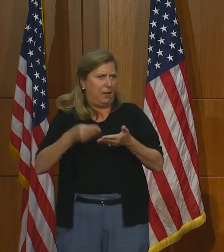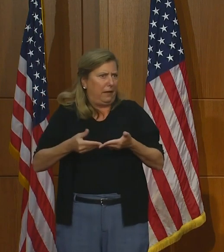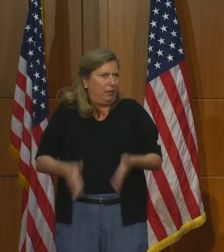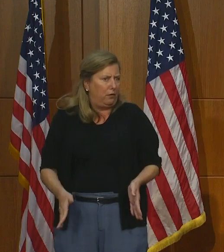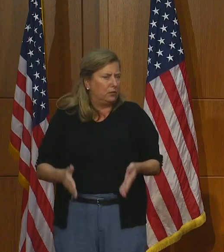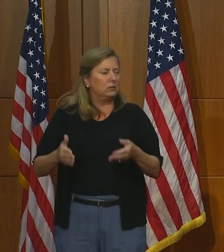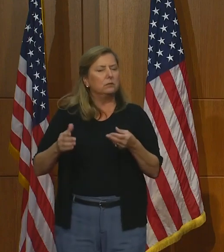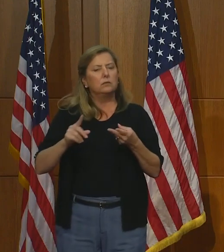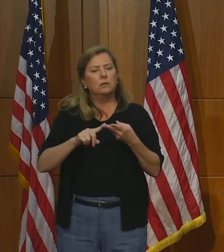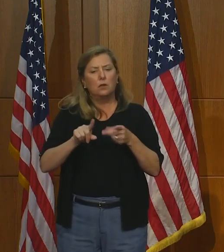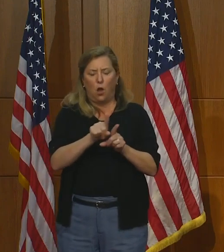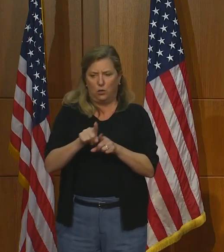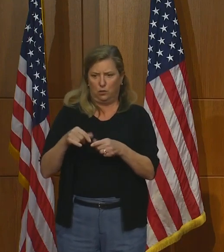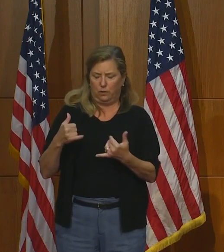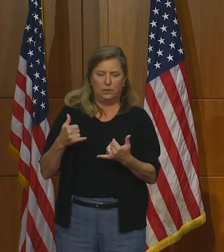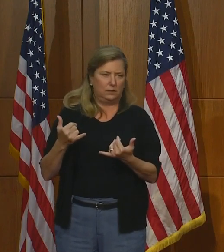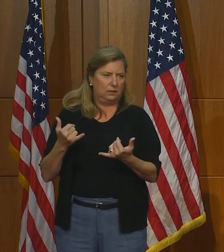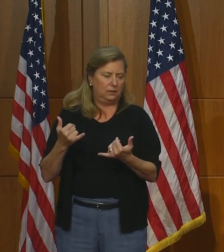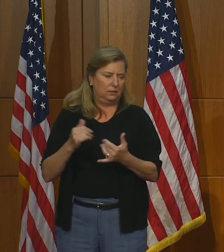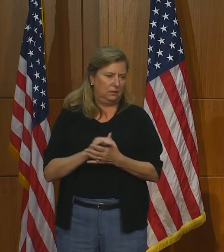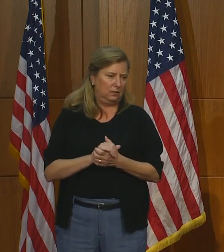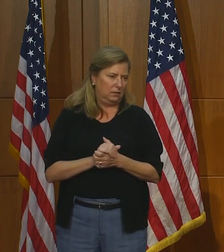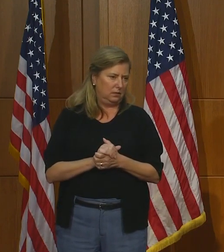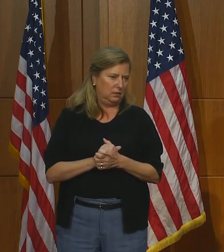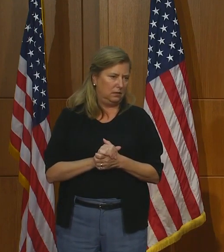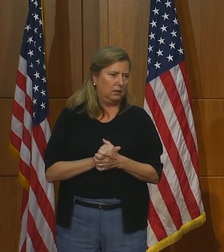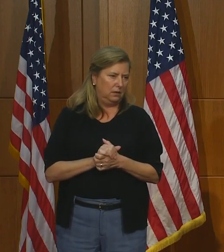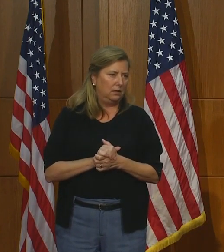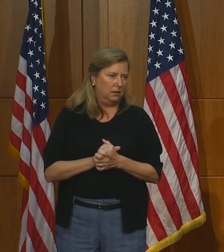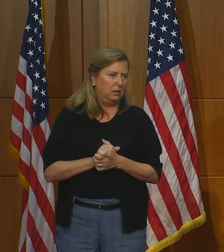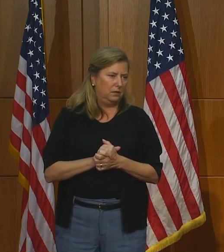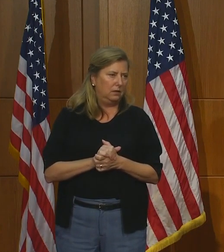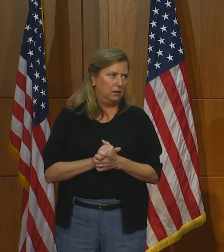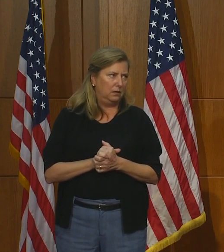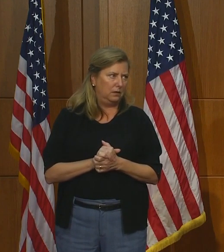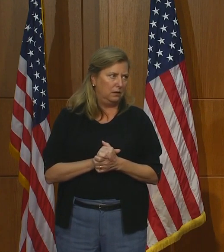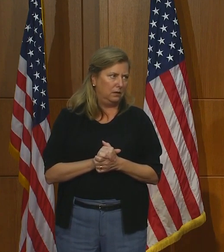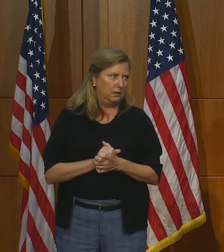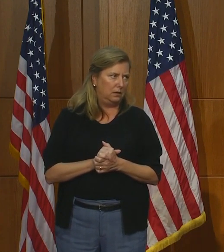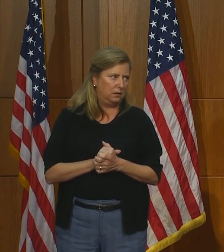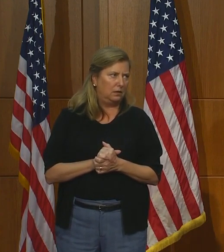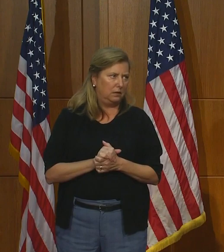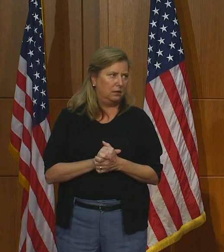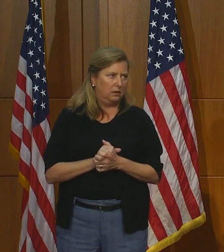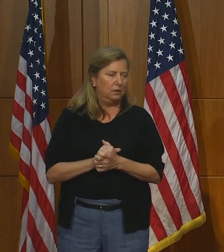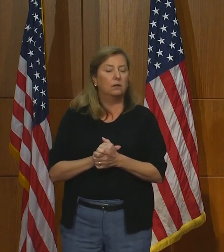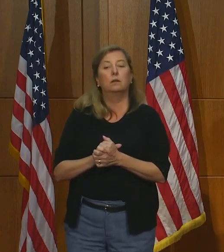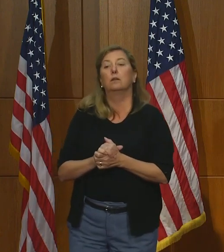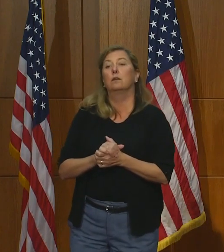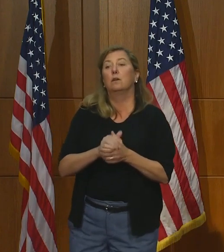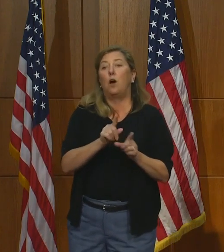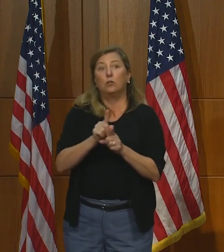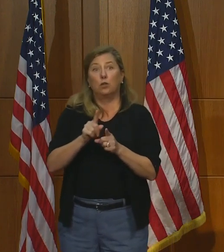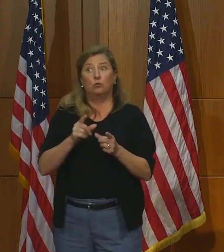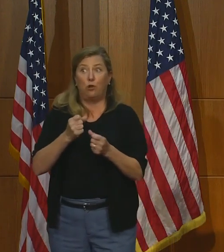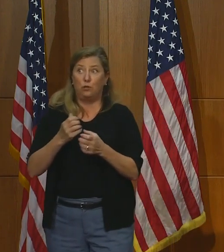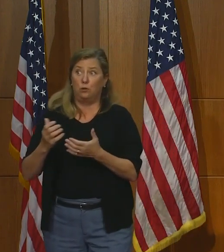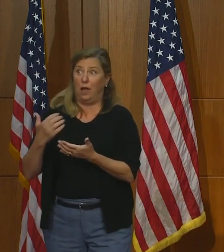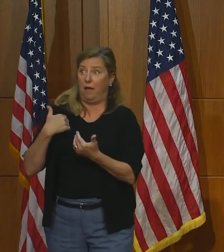REPLACE LOST REVENUES. AND ALSO THE- OBVIOUSLY YOU KNOW HISTORIC. YOU CAN BE IN